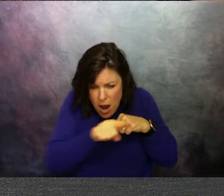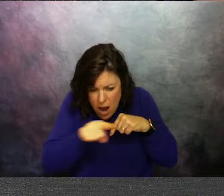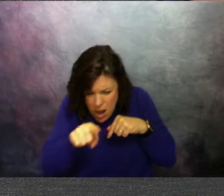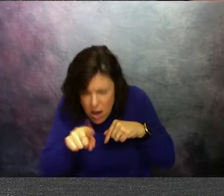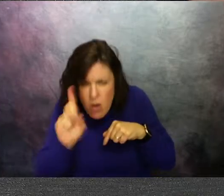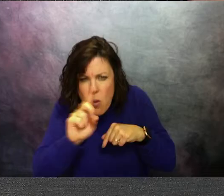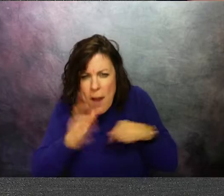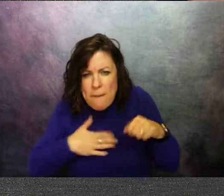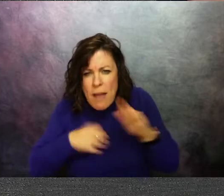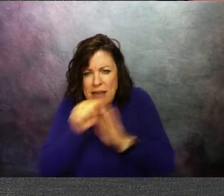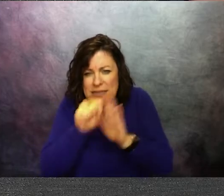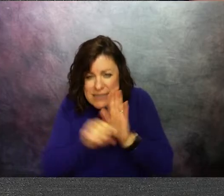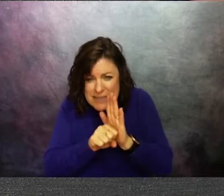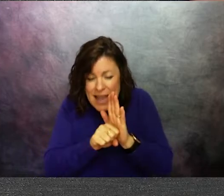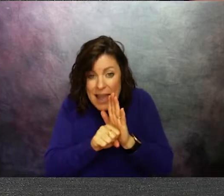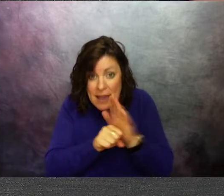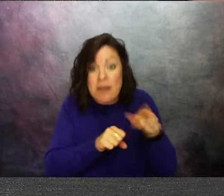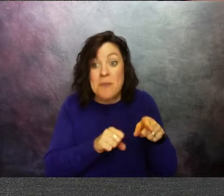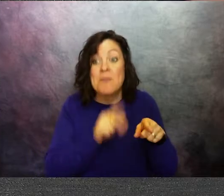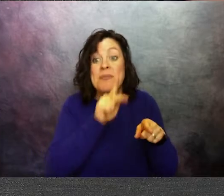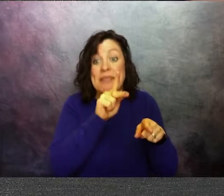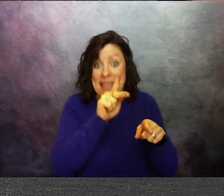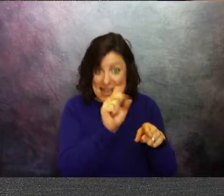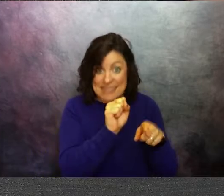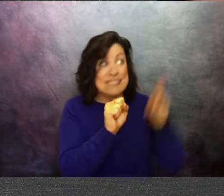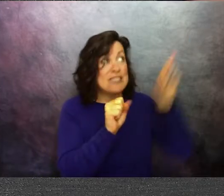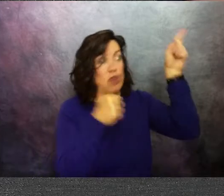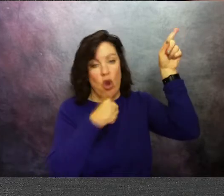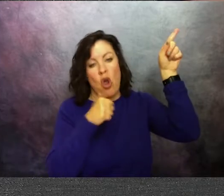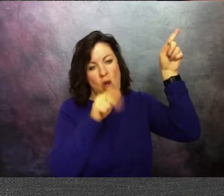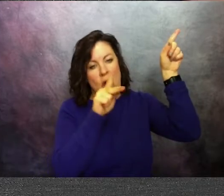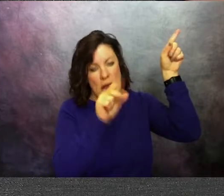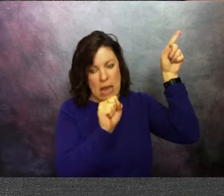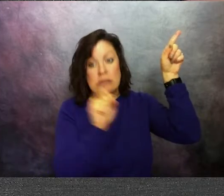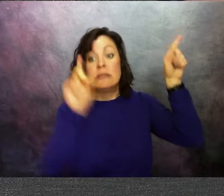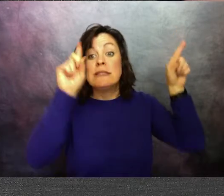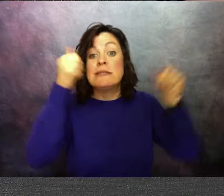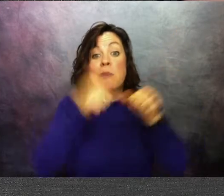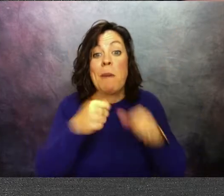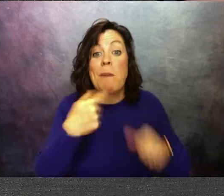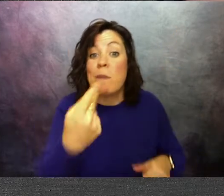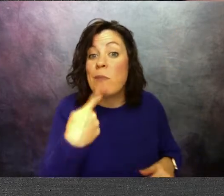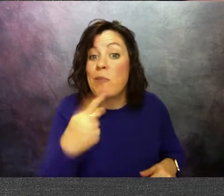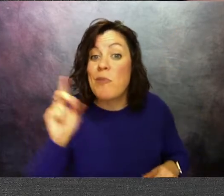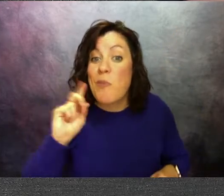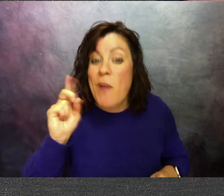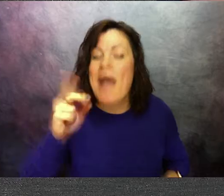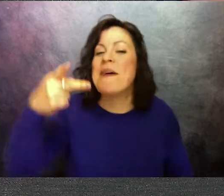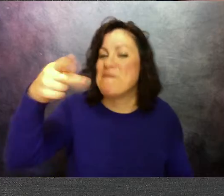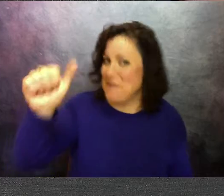And her state is Kansas. Do you remember what our state is? Pennsylvania.